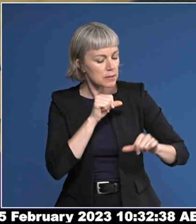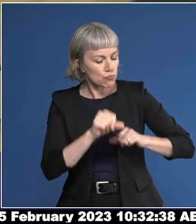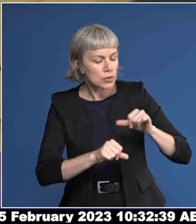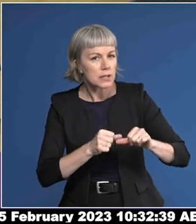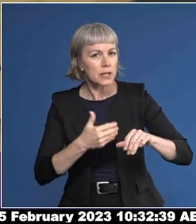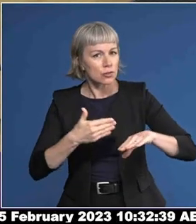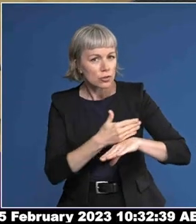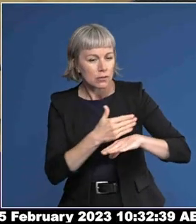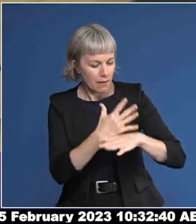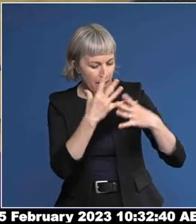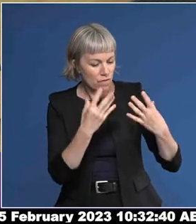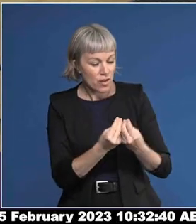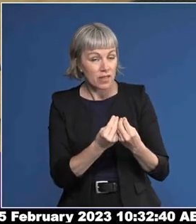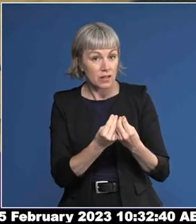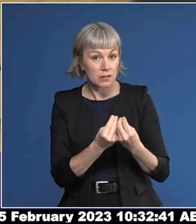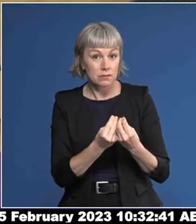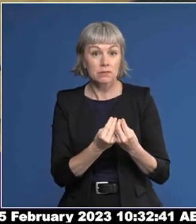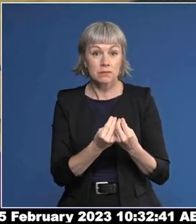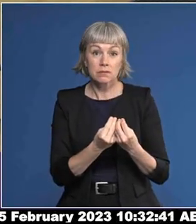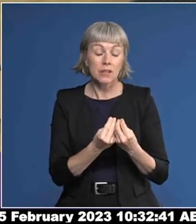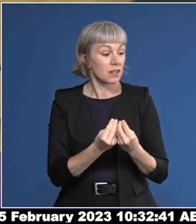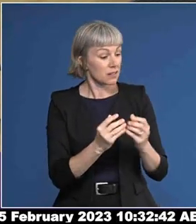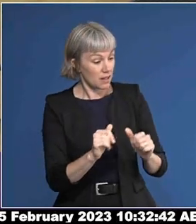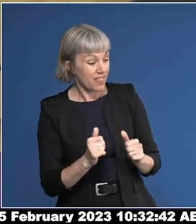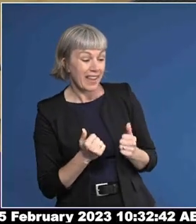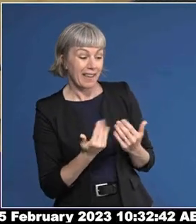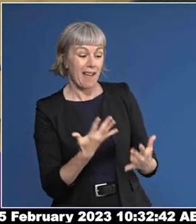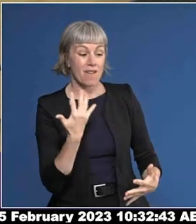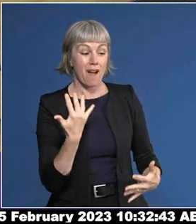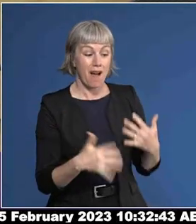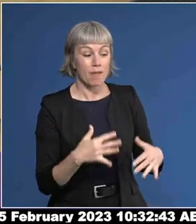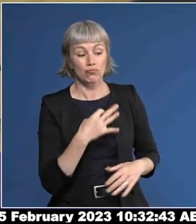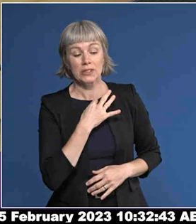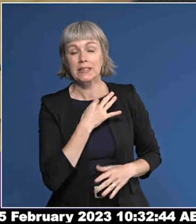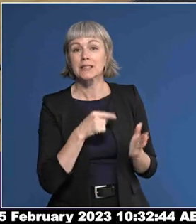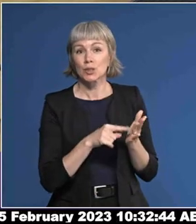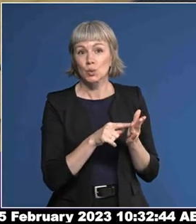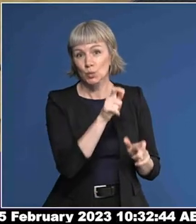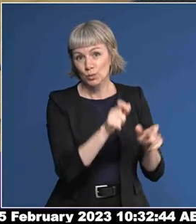risks of harm to participants and staff were deficient in the following respects: